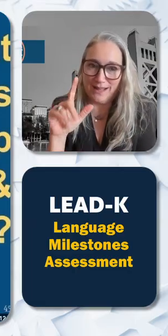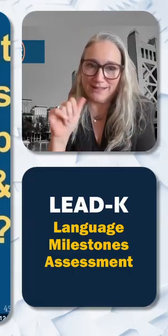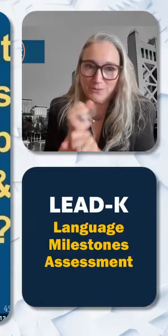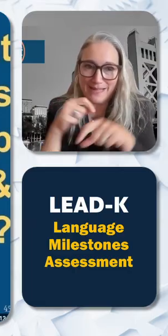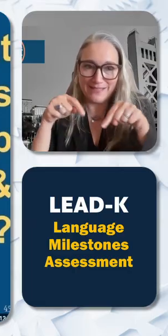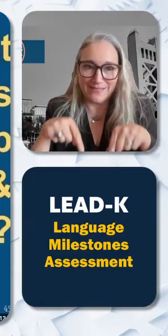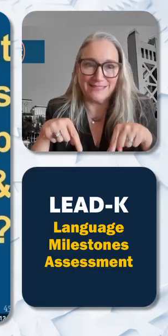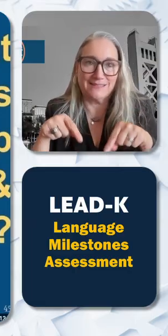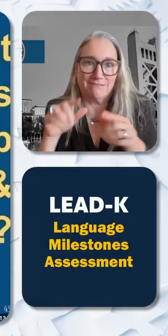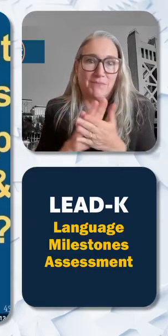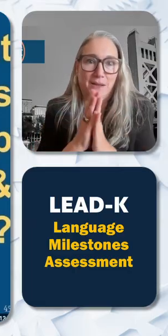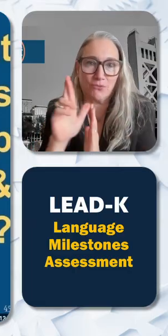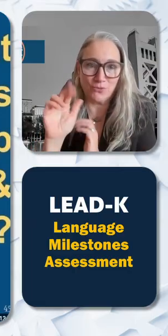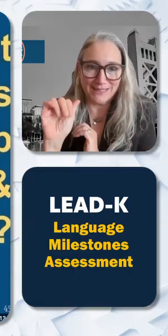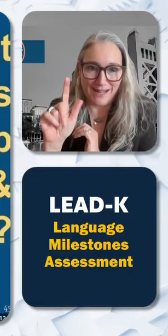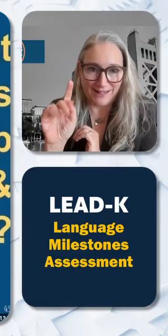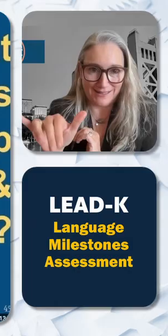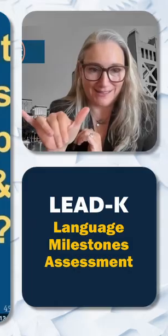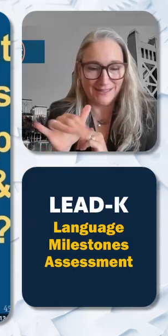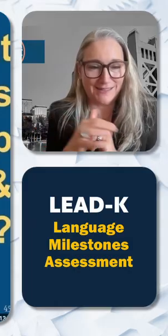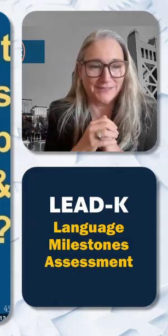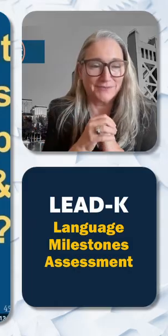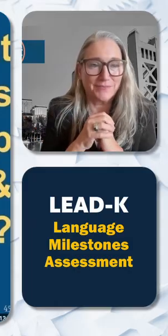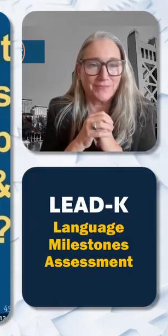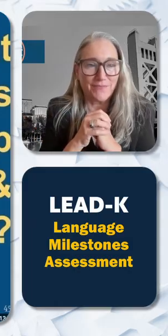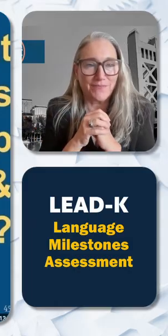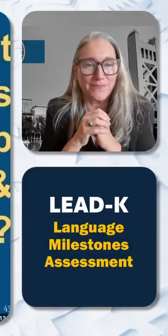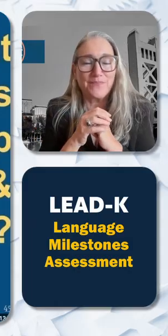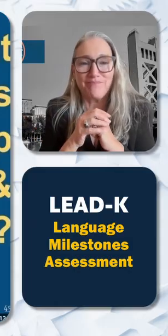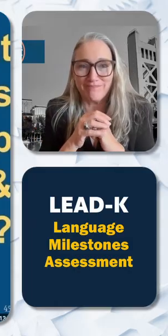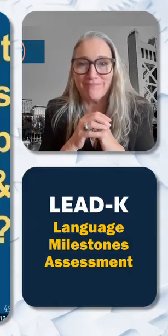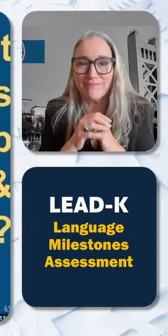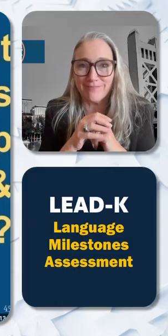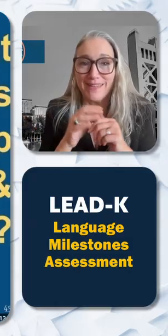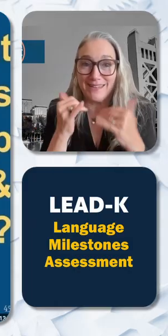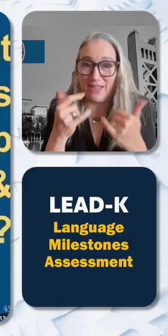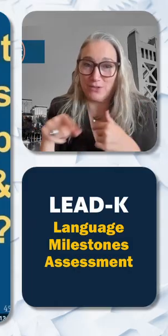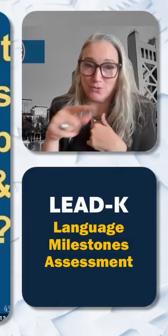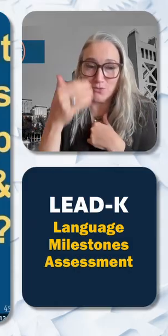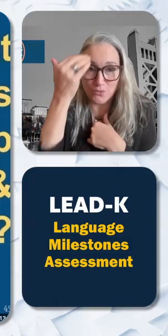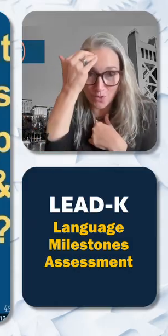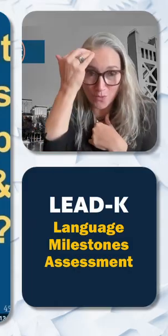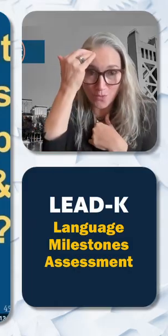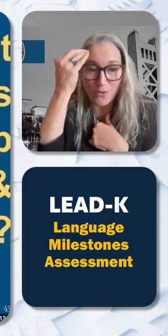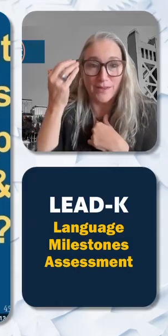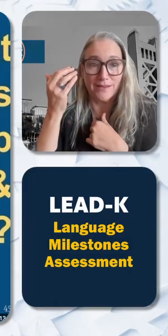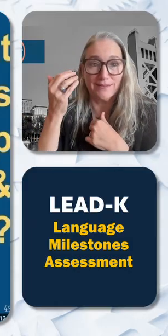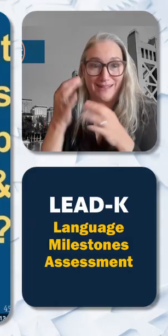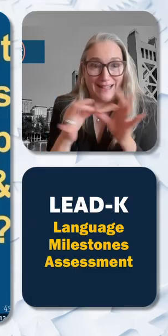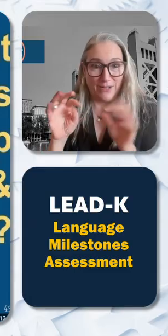I really enjoy working with Cornelia, and working with her to make this a reality.